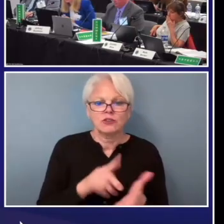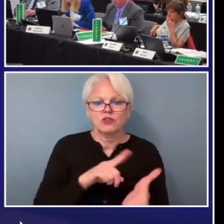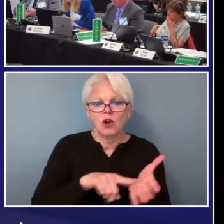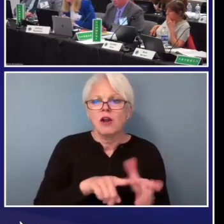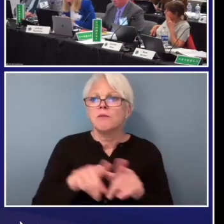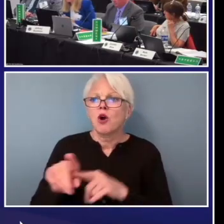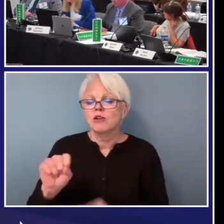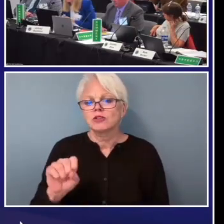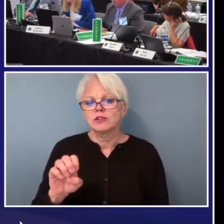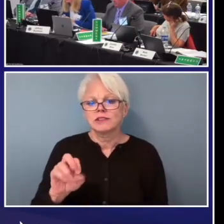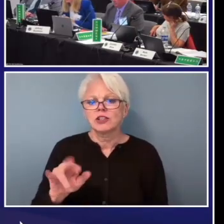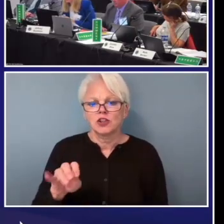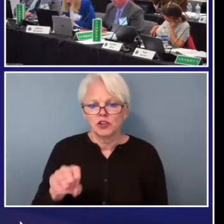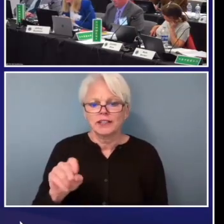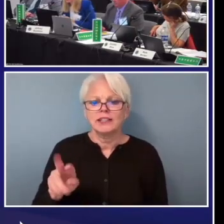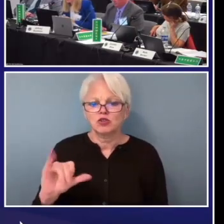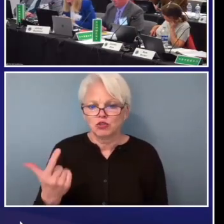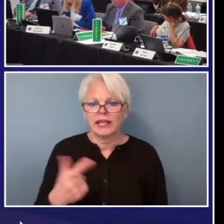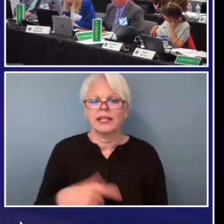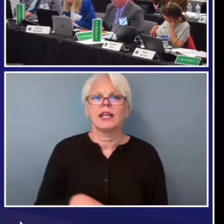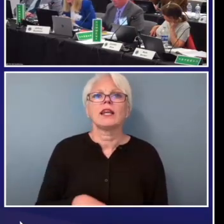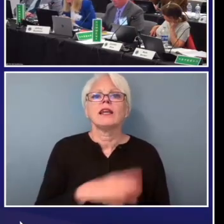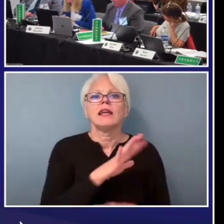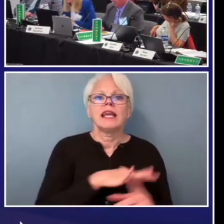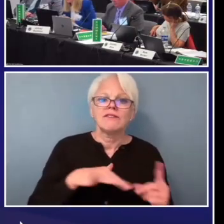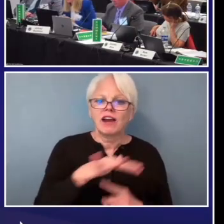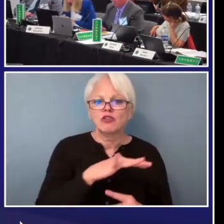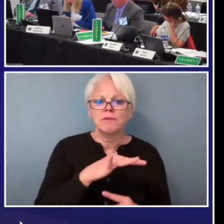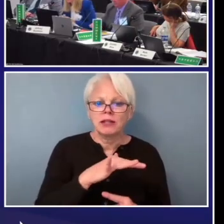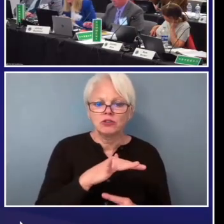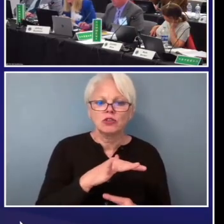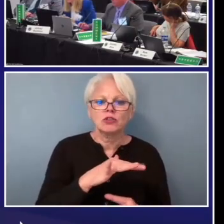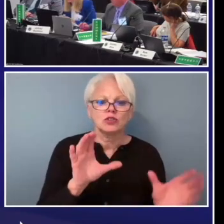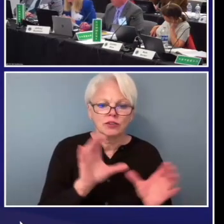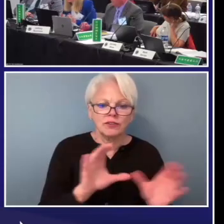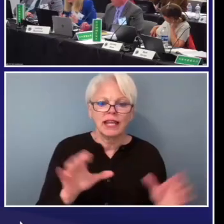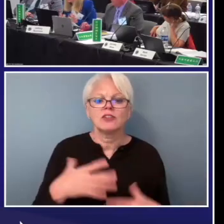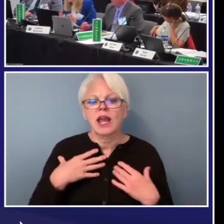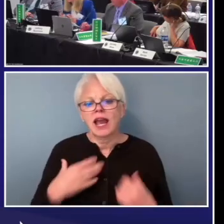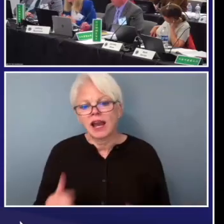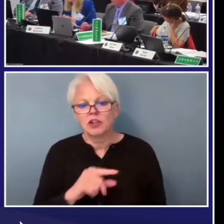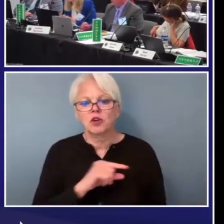rating, also environmental certification, healthcare, quality, oversight, and organic agriculture, all of these industries,